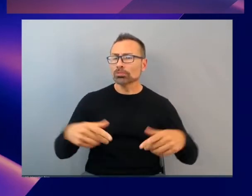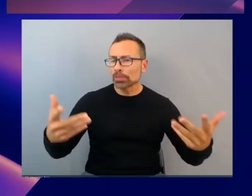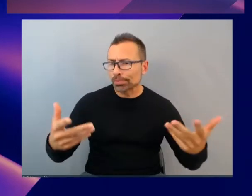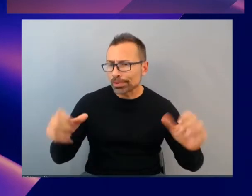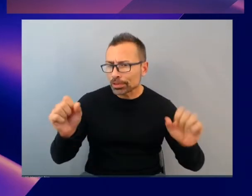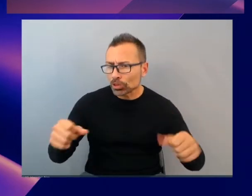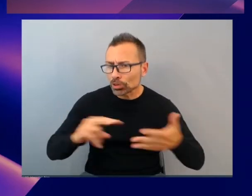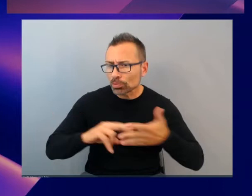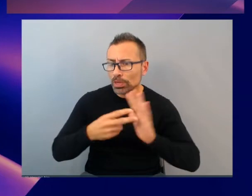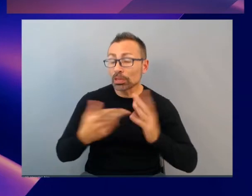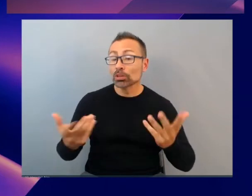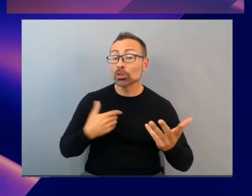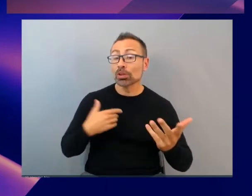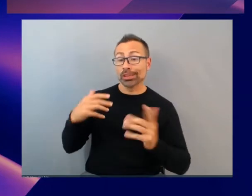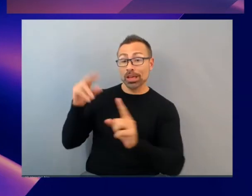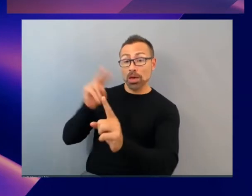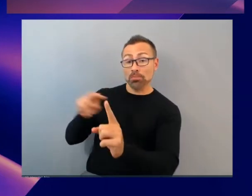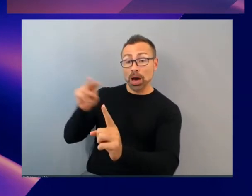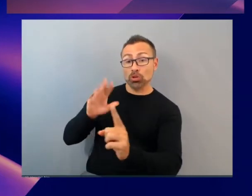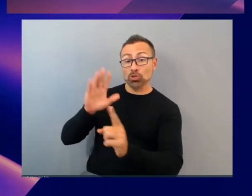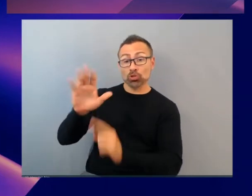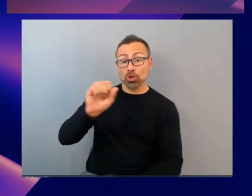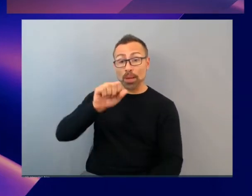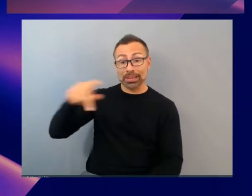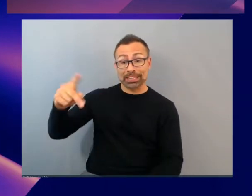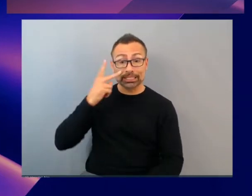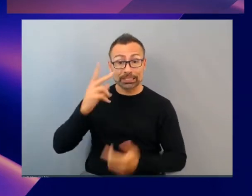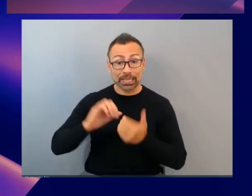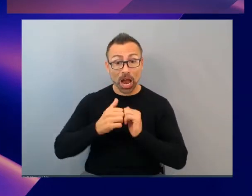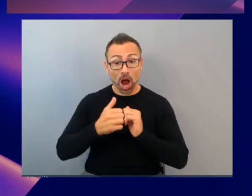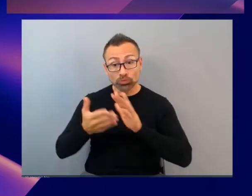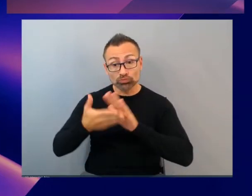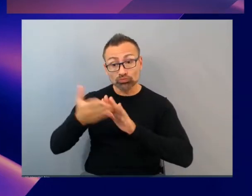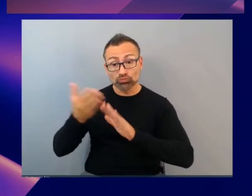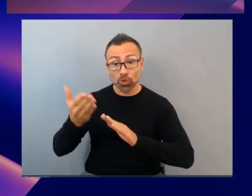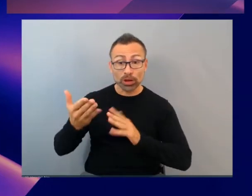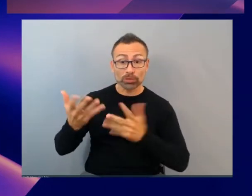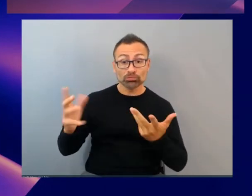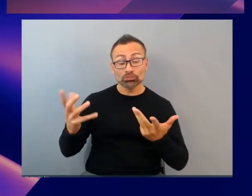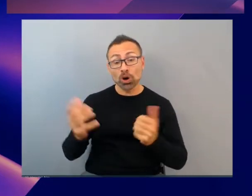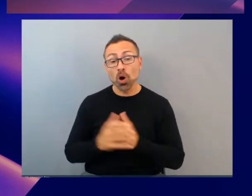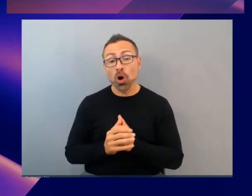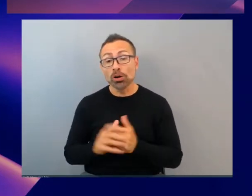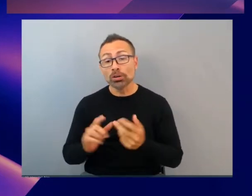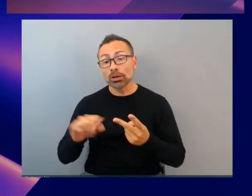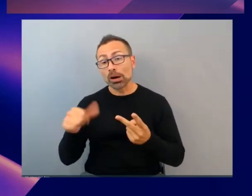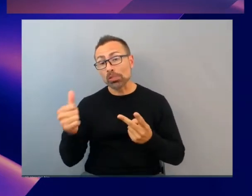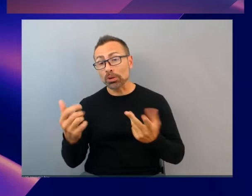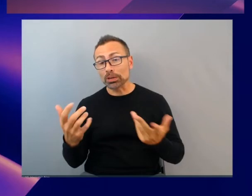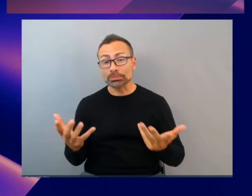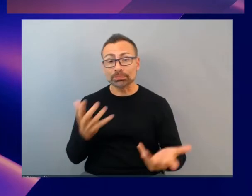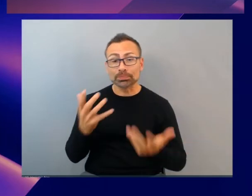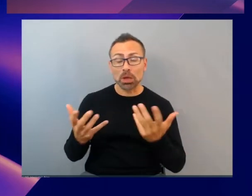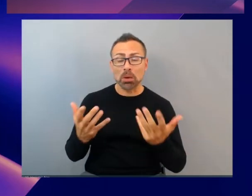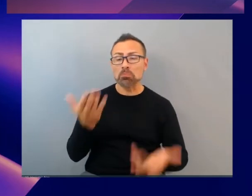your application to see how well your application is performing. Otherwise, let's say, assume like we are running a market campaign.